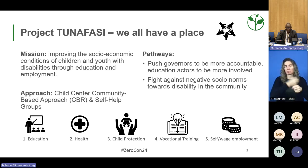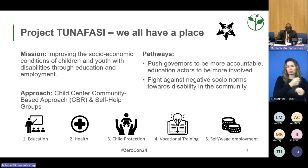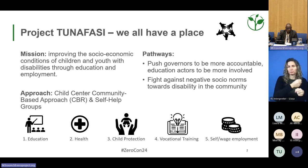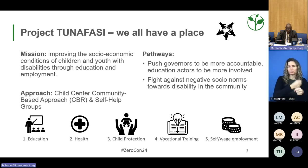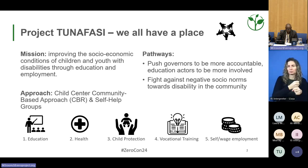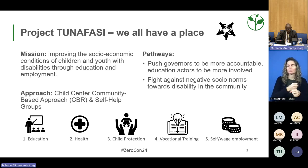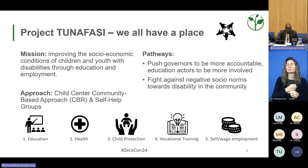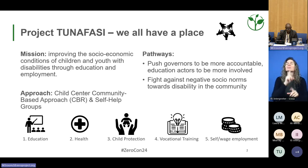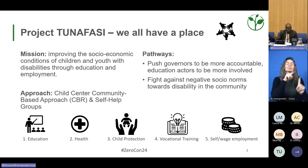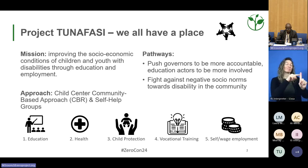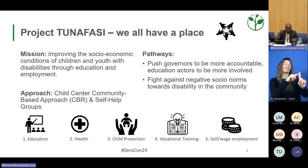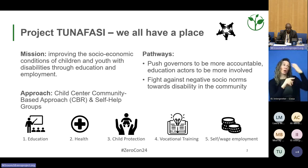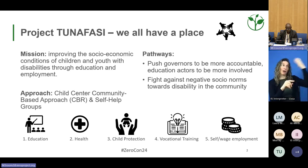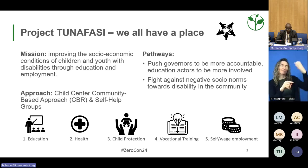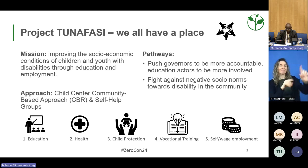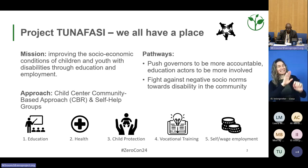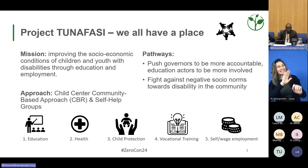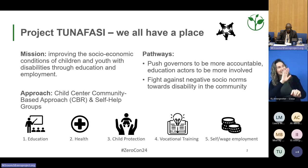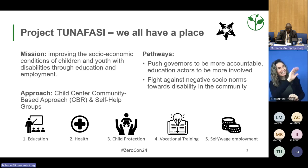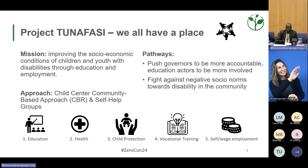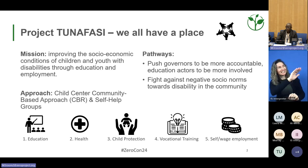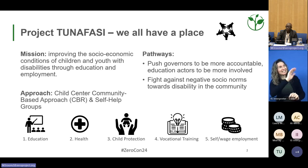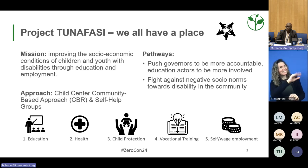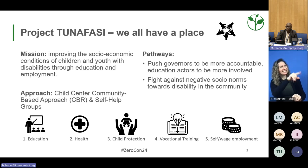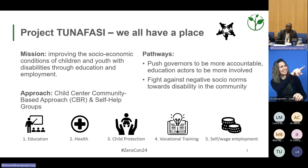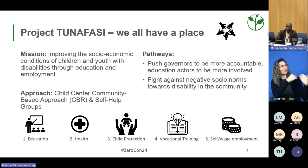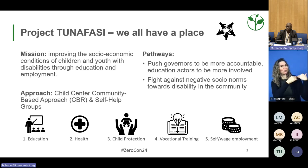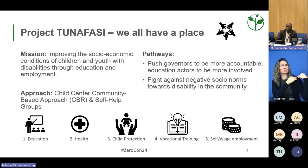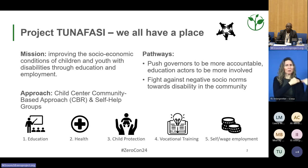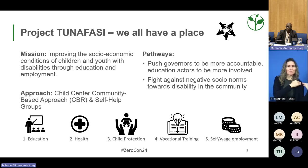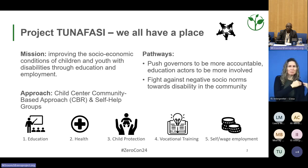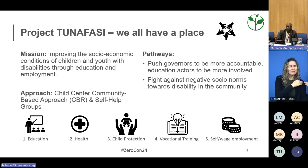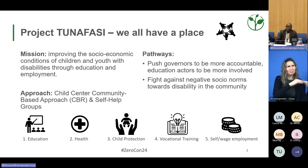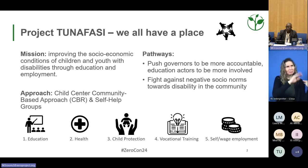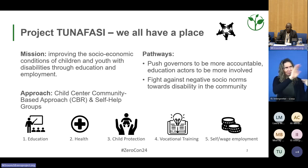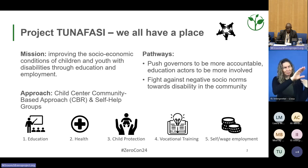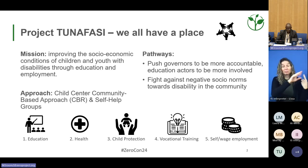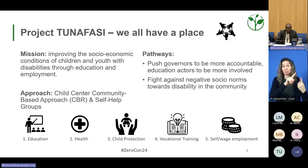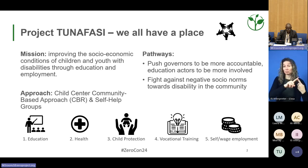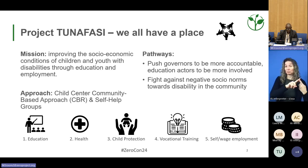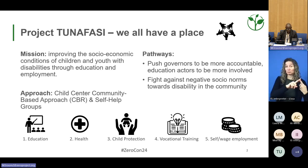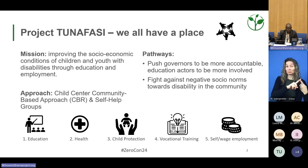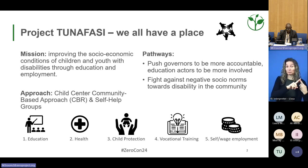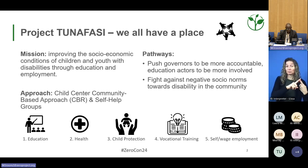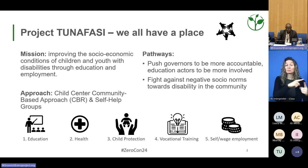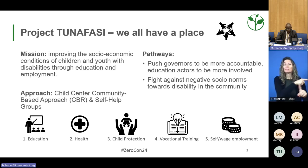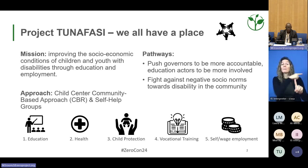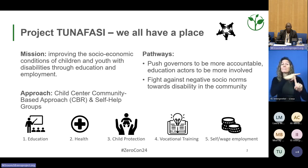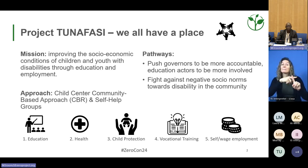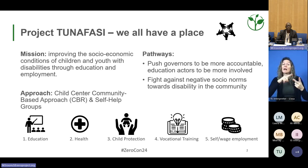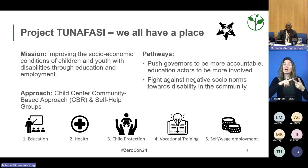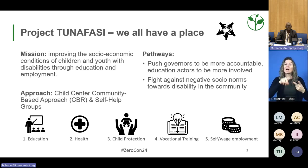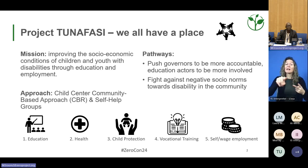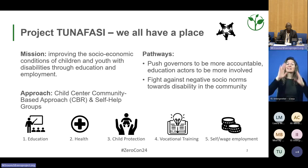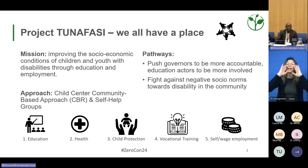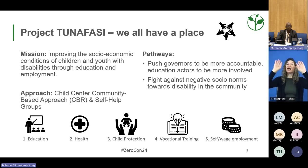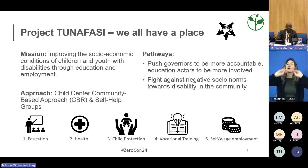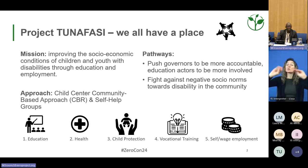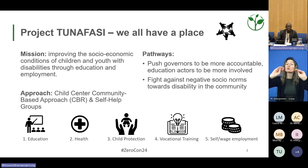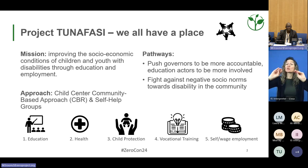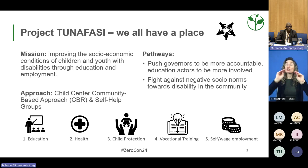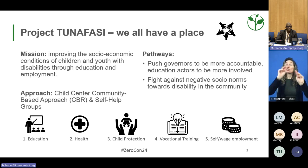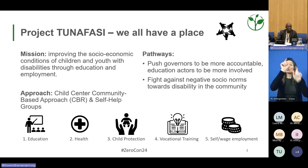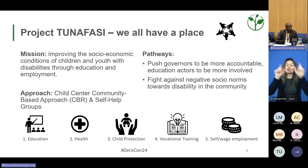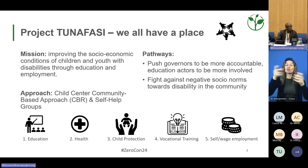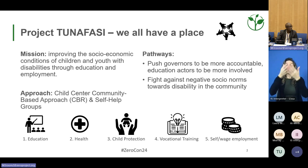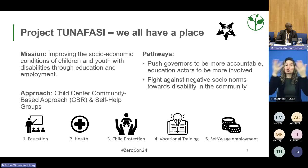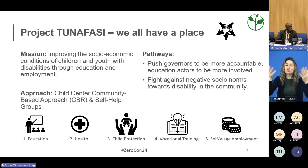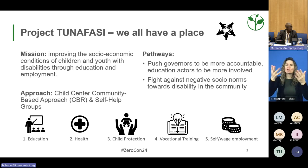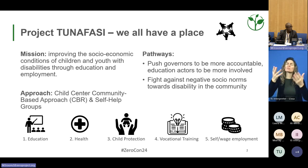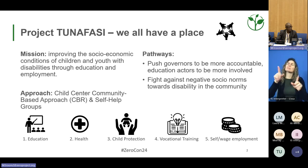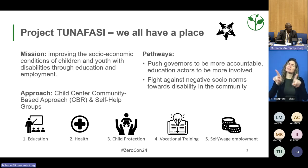accountable, empowering education actors to be more involved, and the fighting against negative